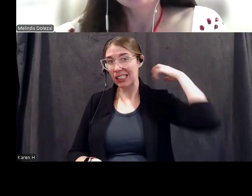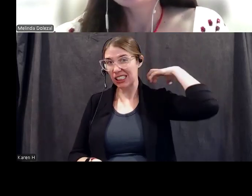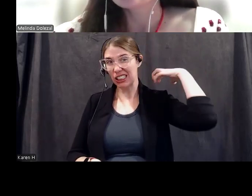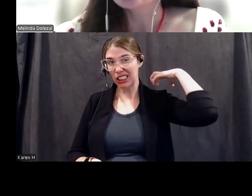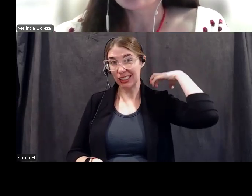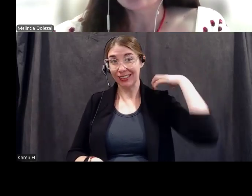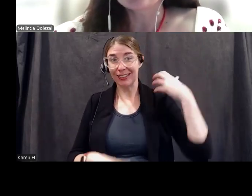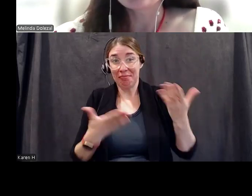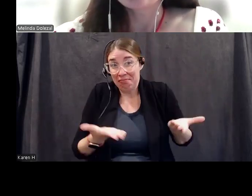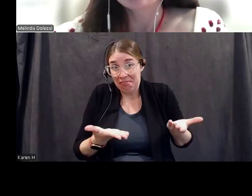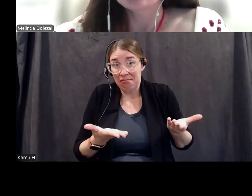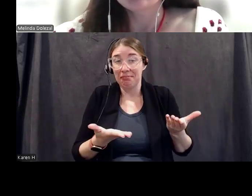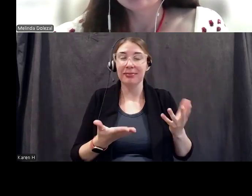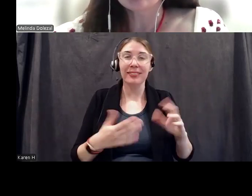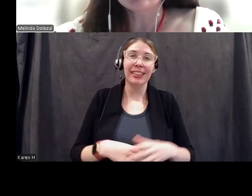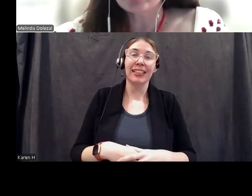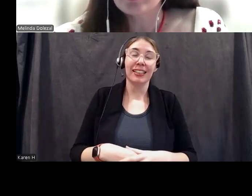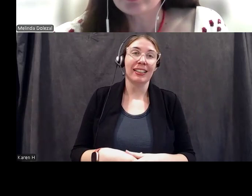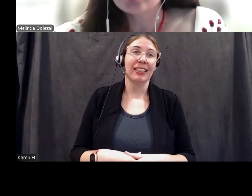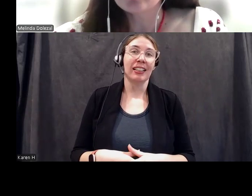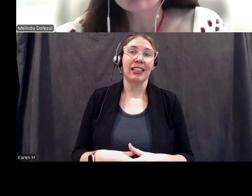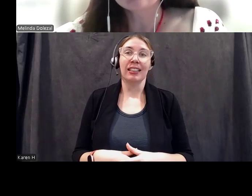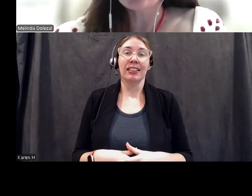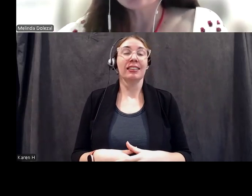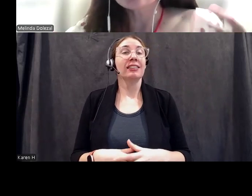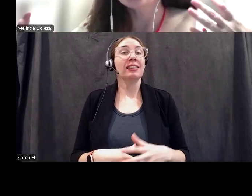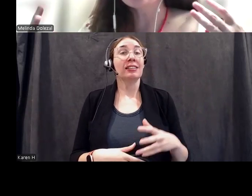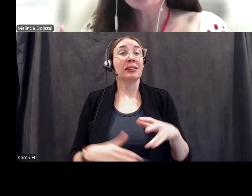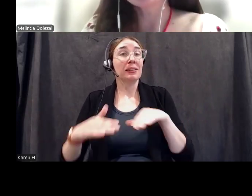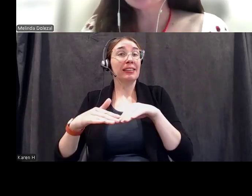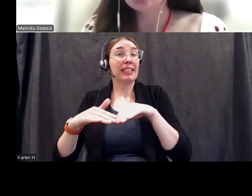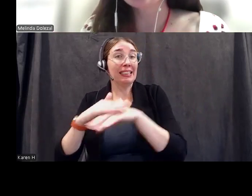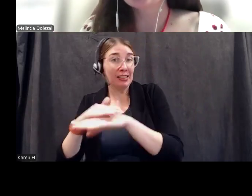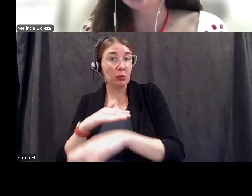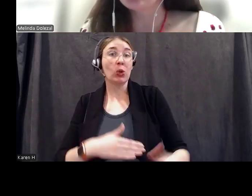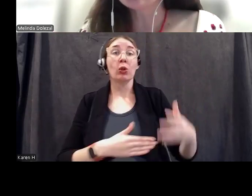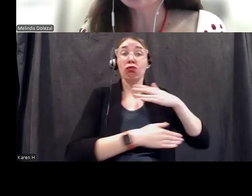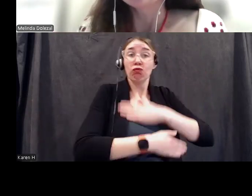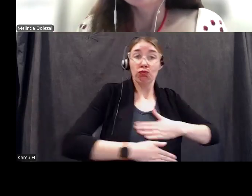That's another thing, recreation can tie to what we end up doing as a career,